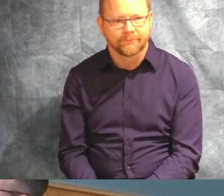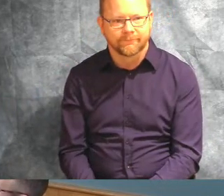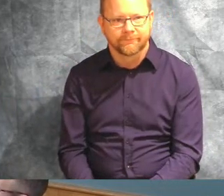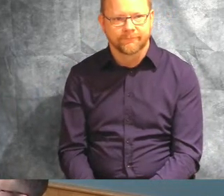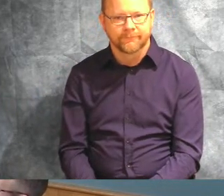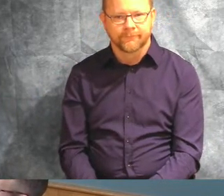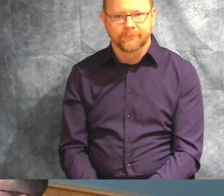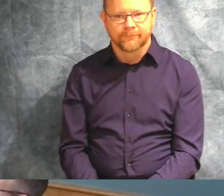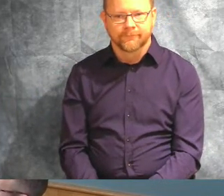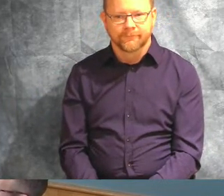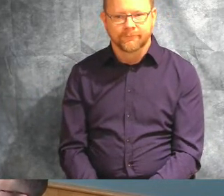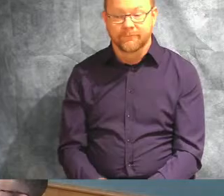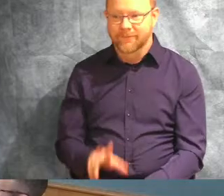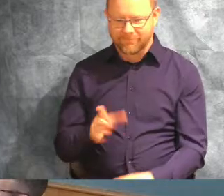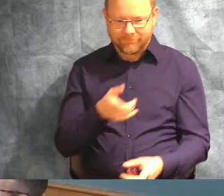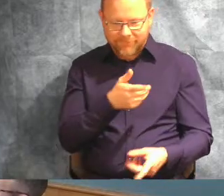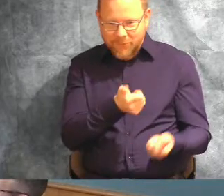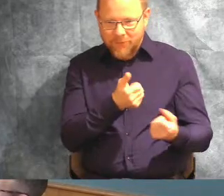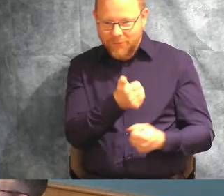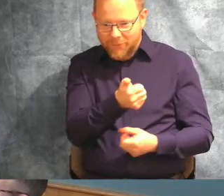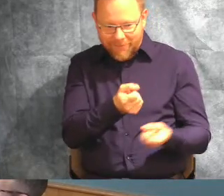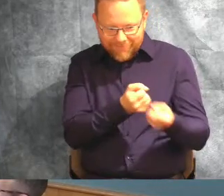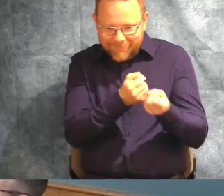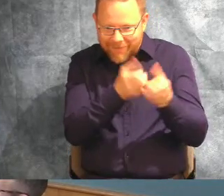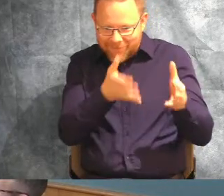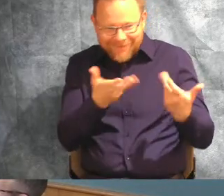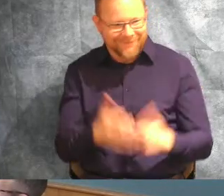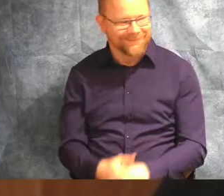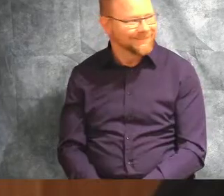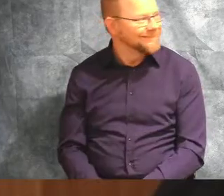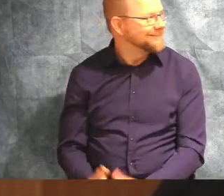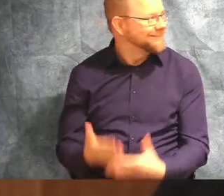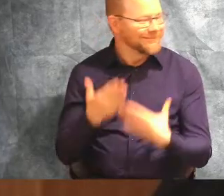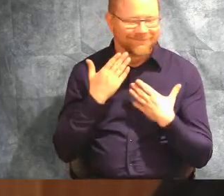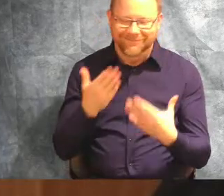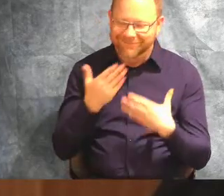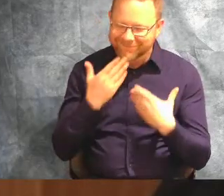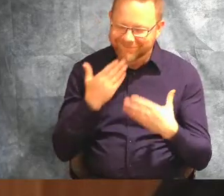the the the advocate in the room. You're we're all advocates. Thank you so much for being here. Oh,